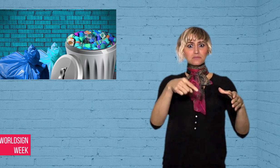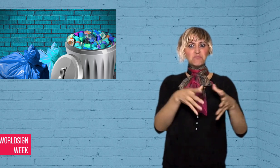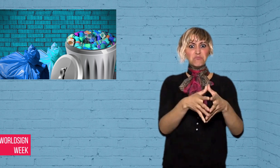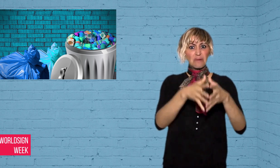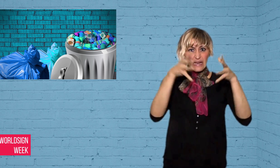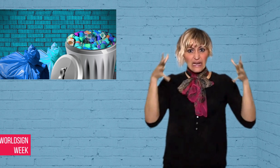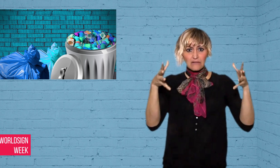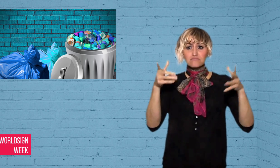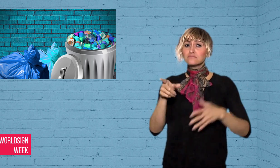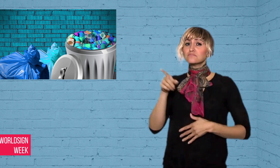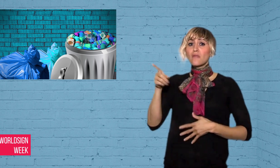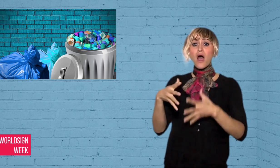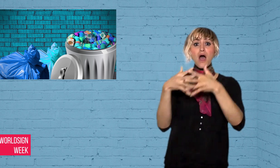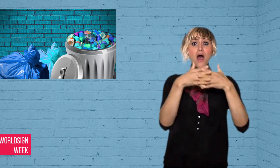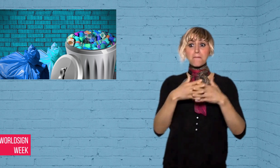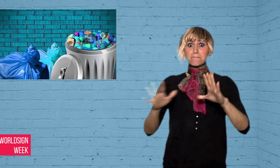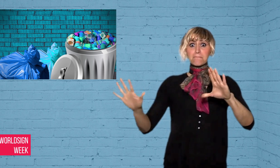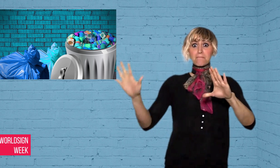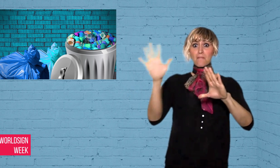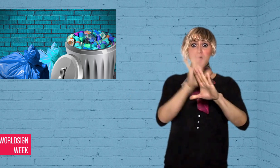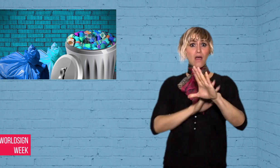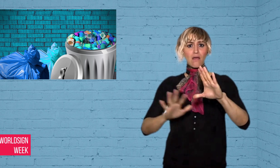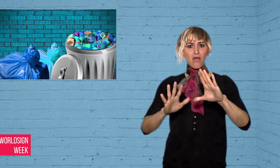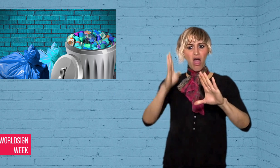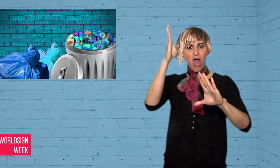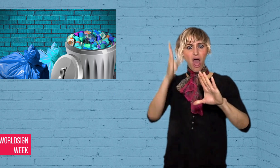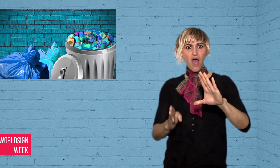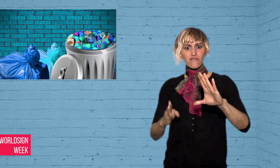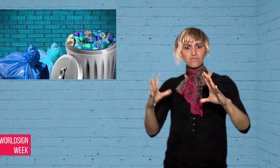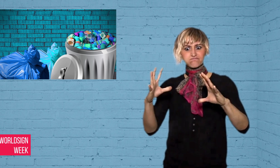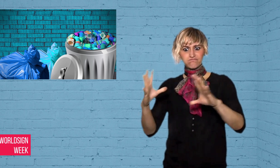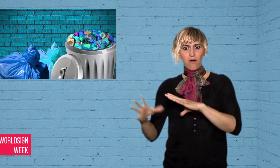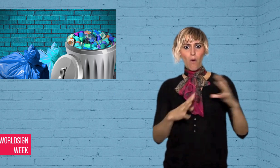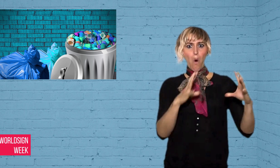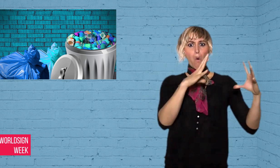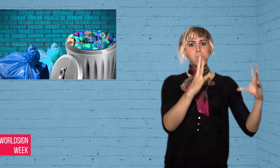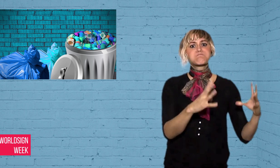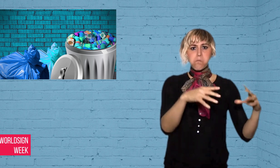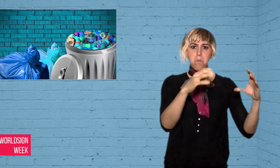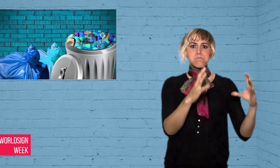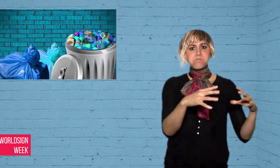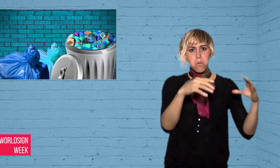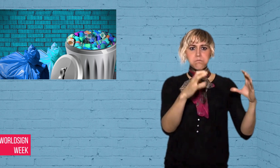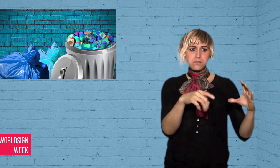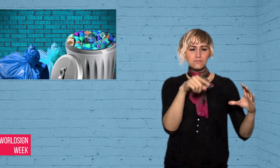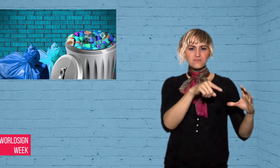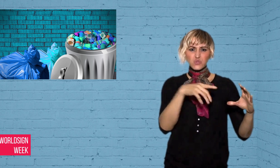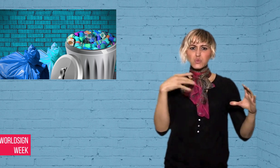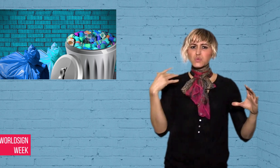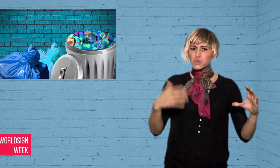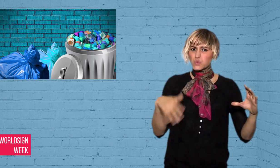the entire country of the United States?